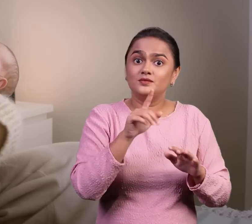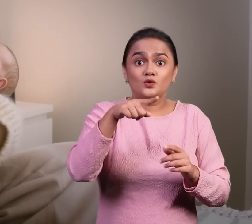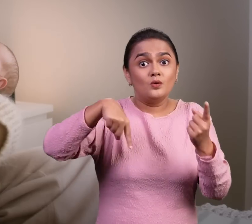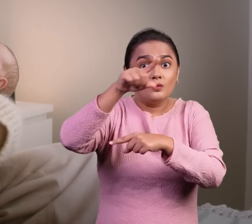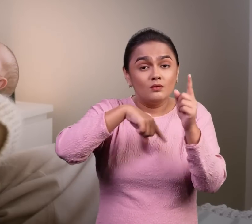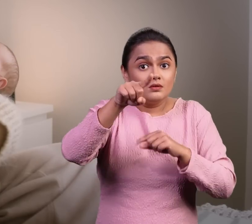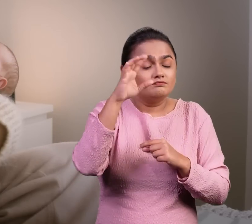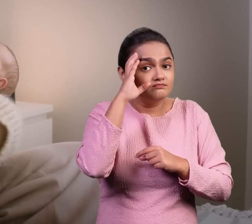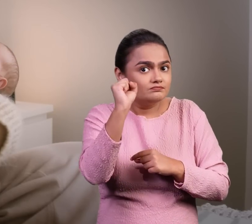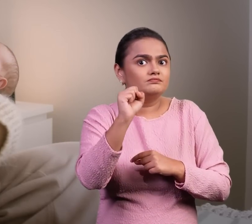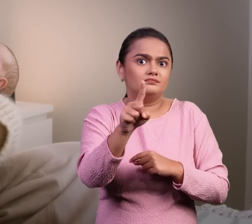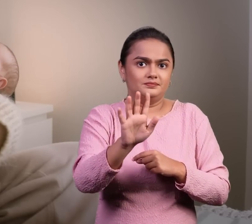Keep these things in mind!